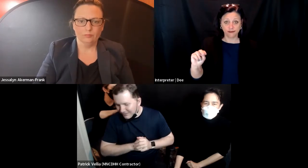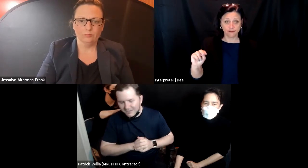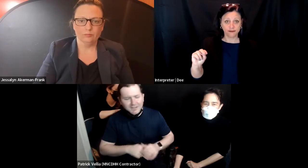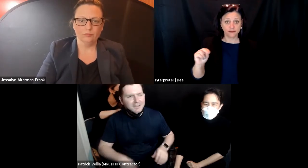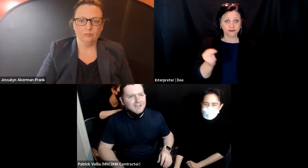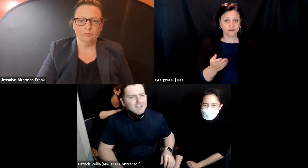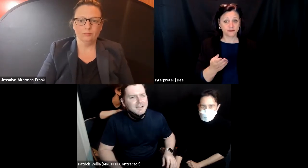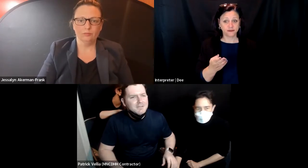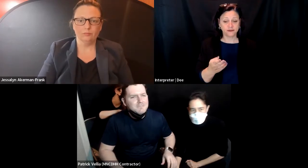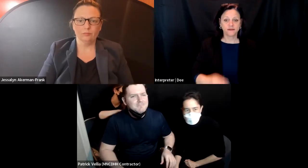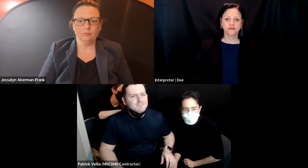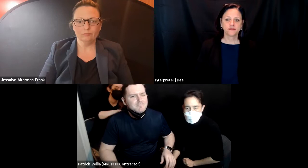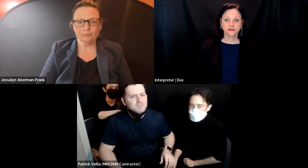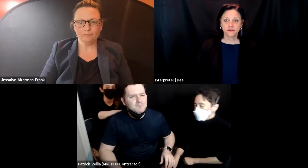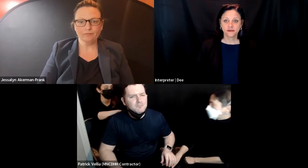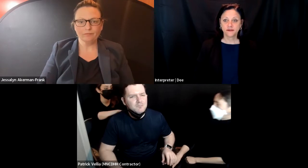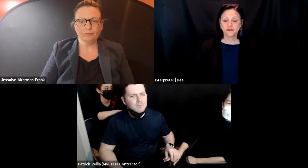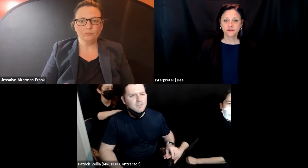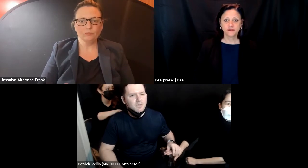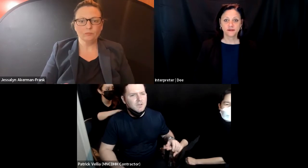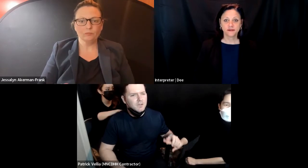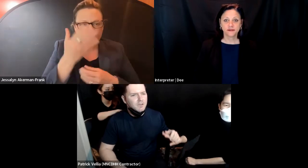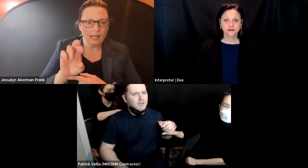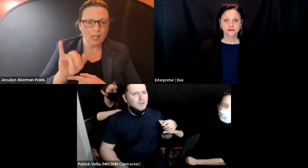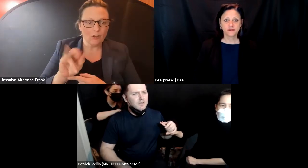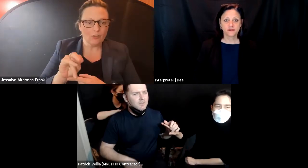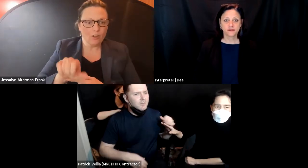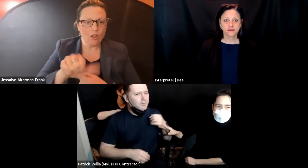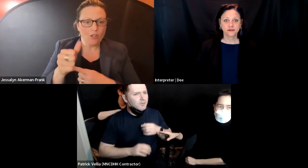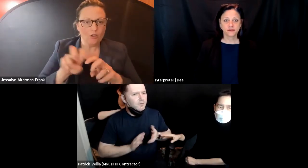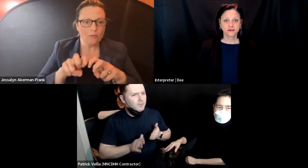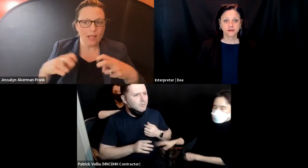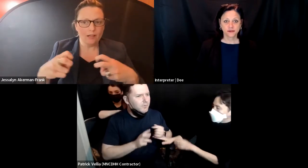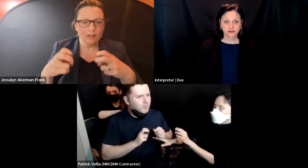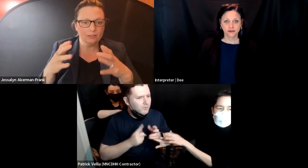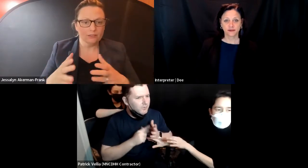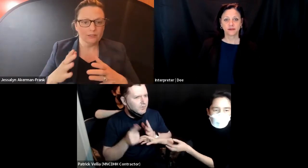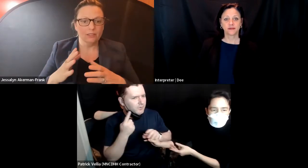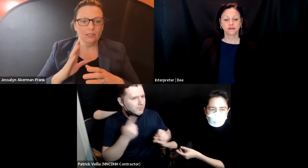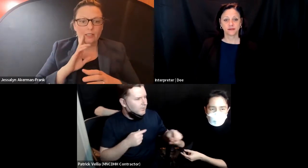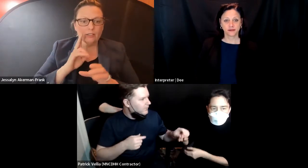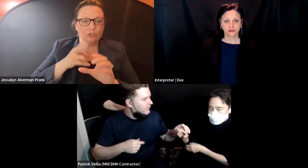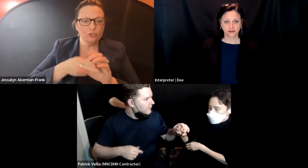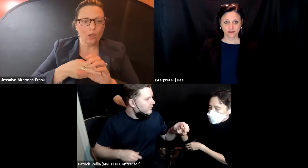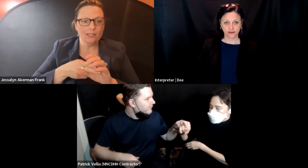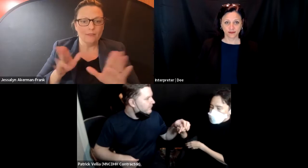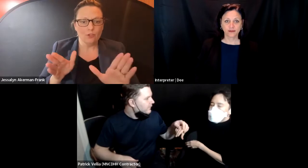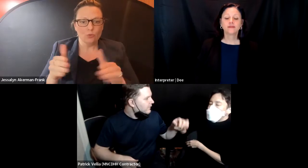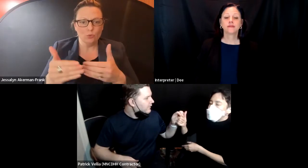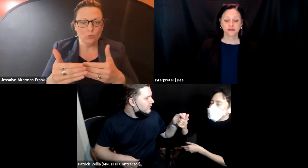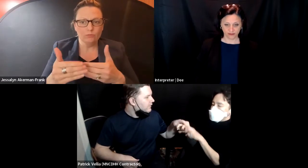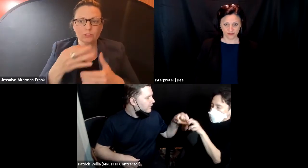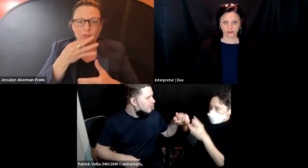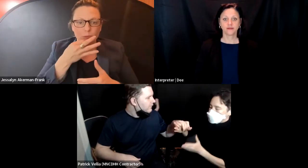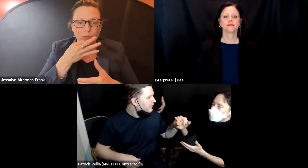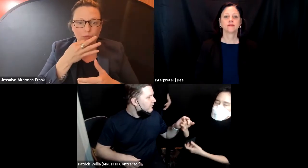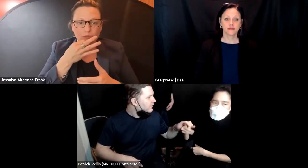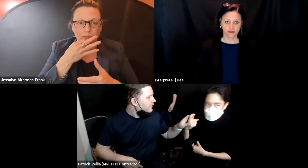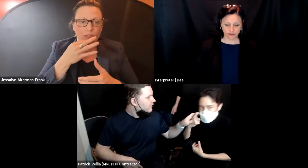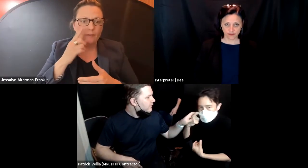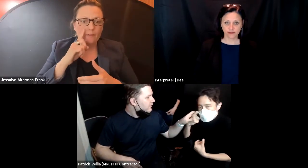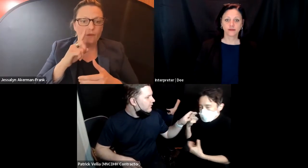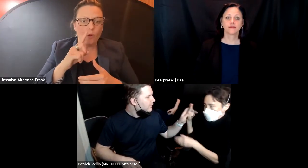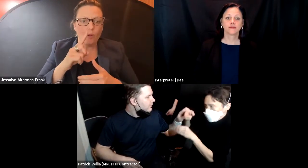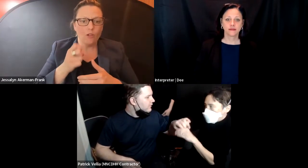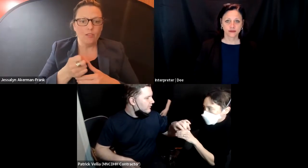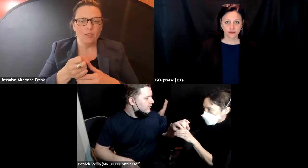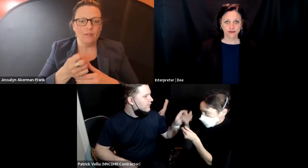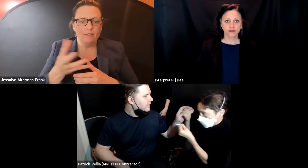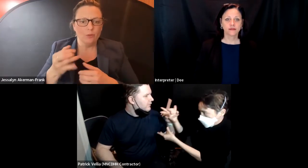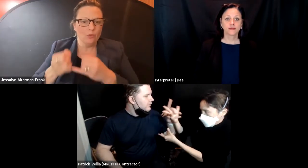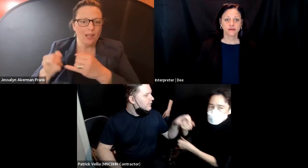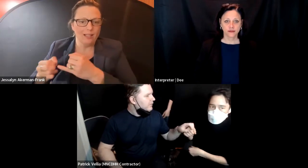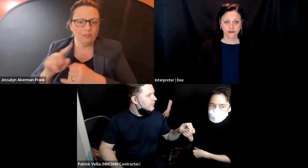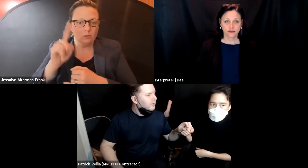We'll move on to Jon.